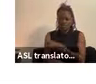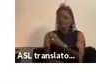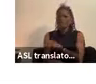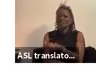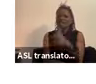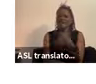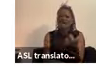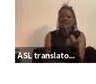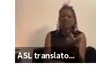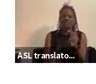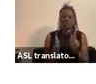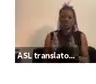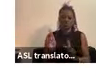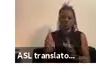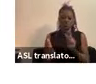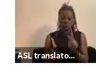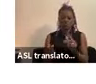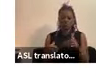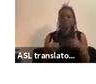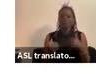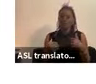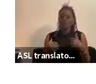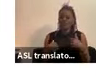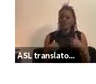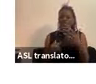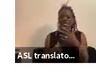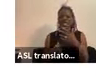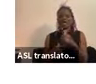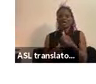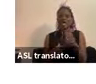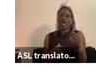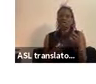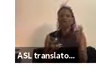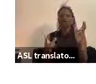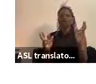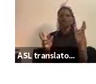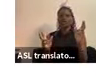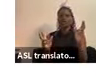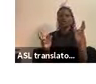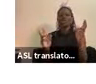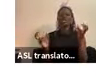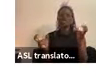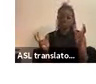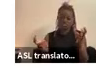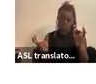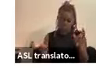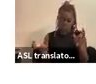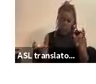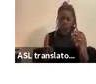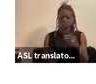conditions to date and the vast majority of our deaths, all but two